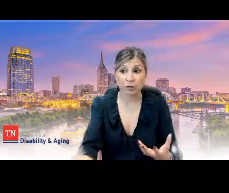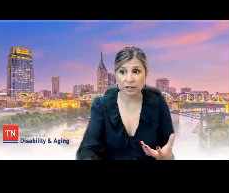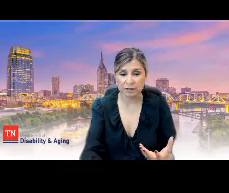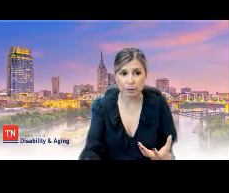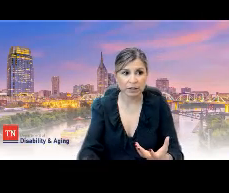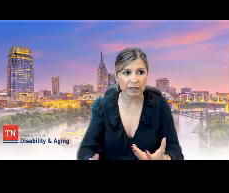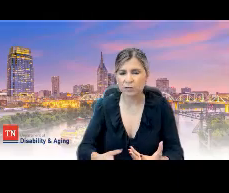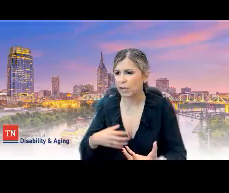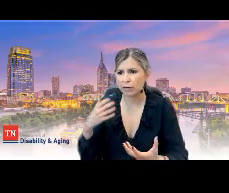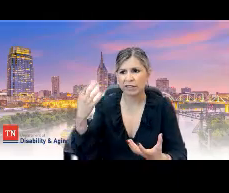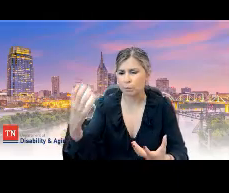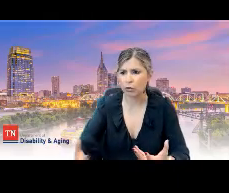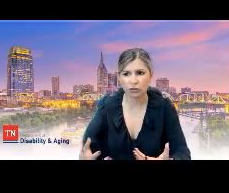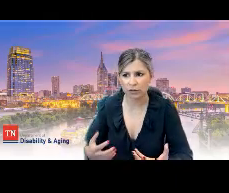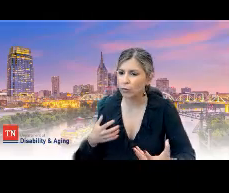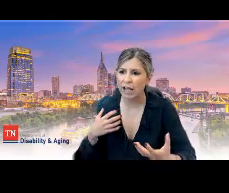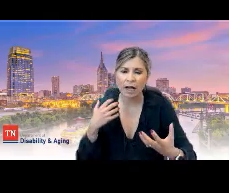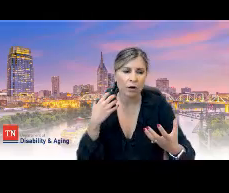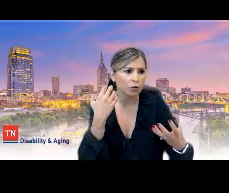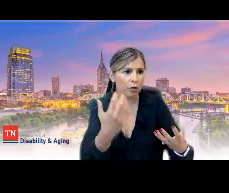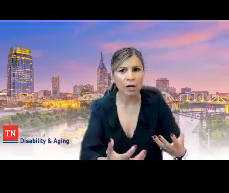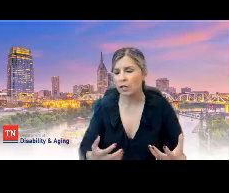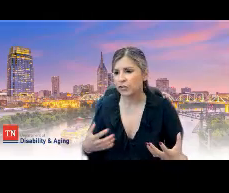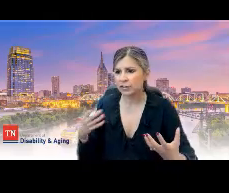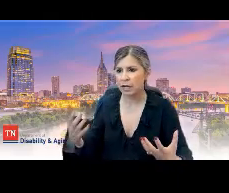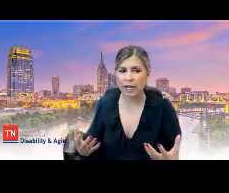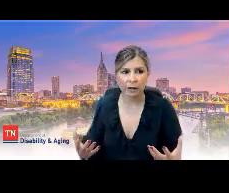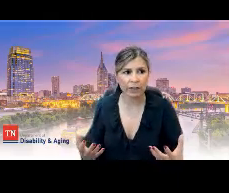whether it's mulch on the ground or just not having,